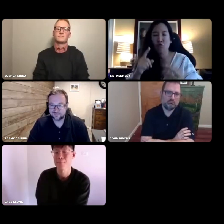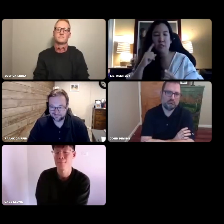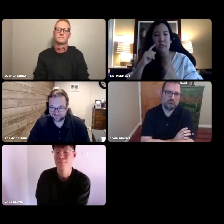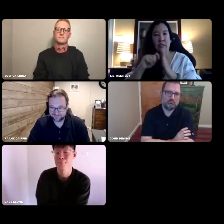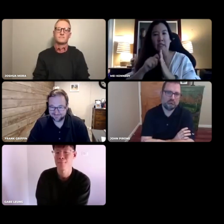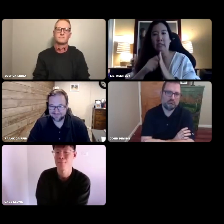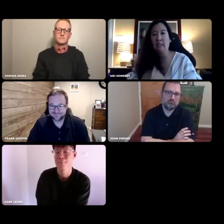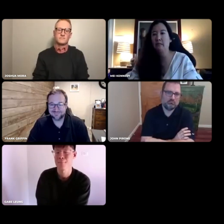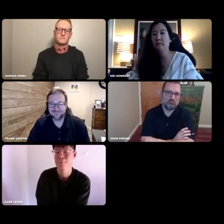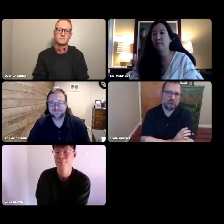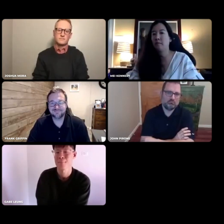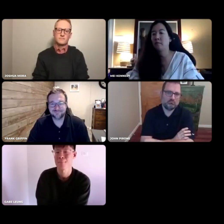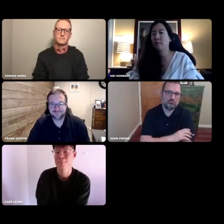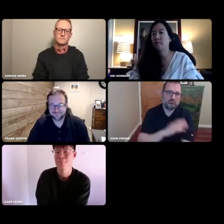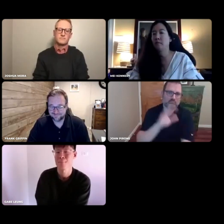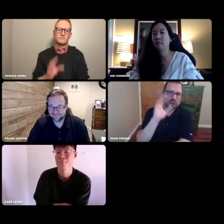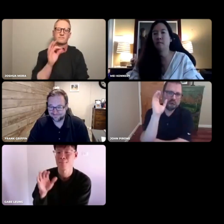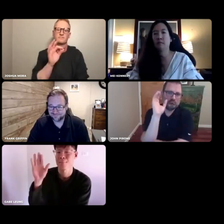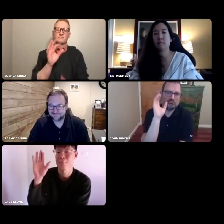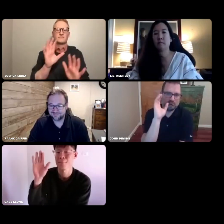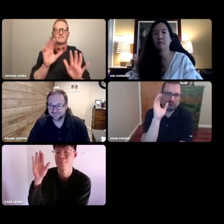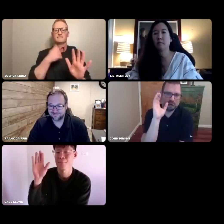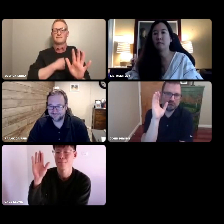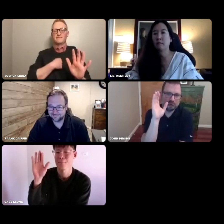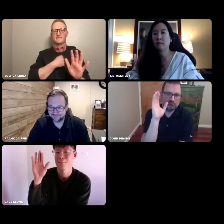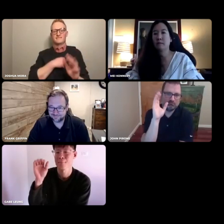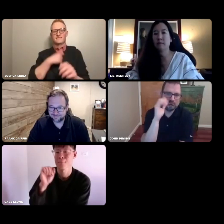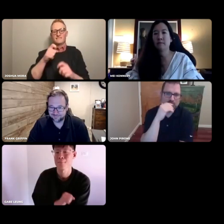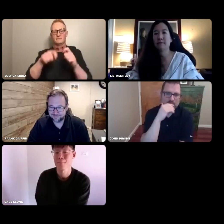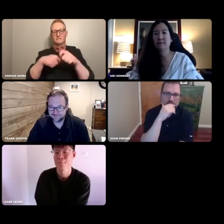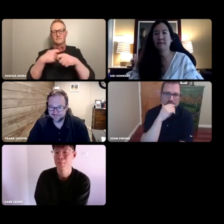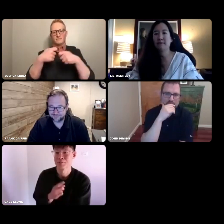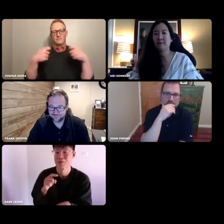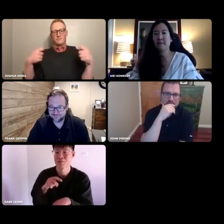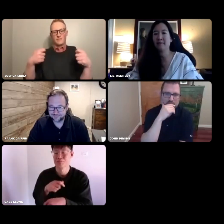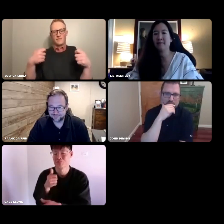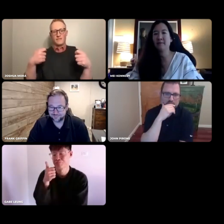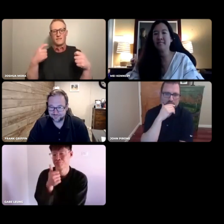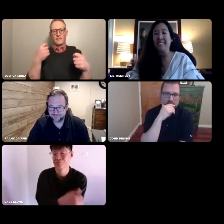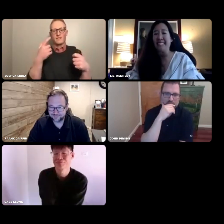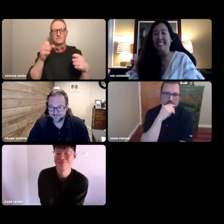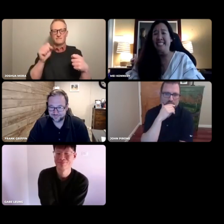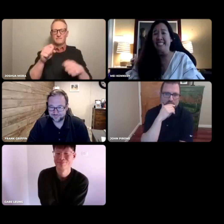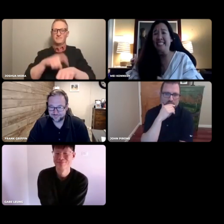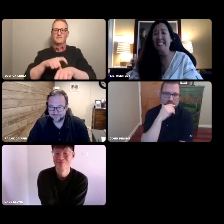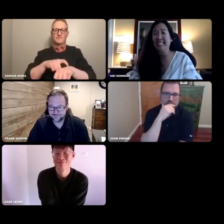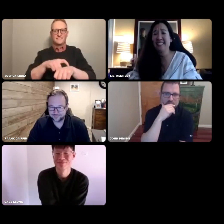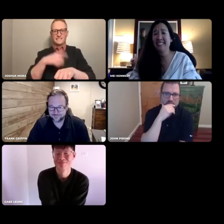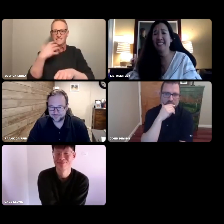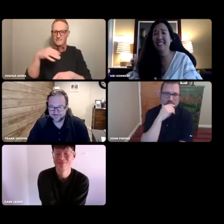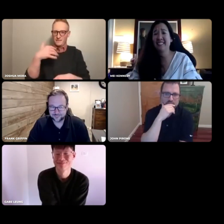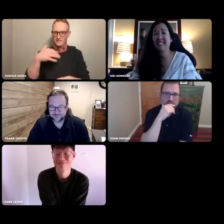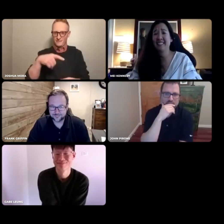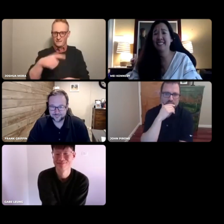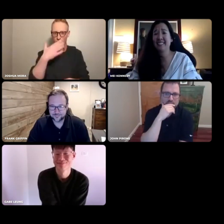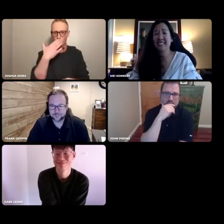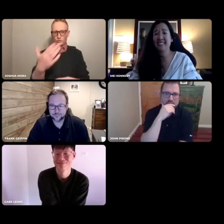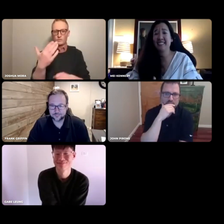You just have to be creative and flexible in this time. That's key. I'm so sorry. We have to tie things up.